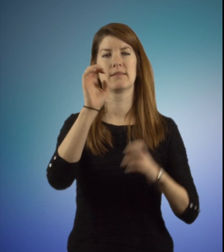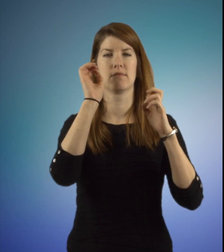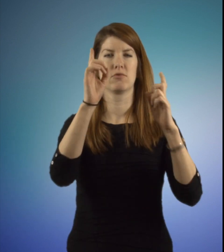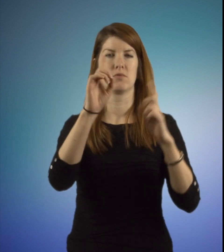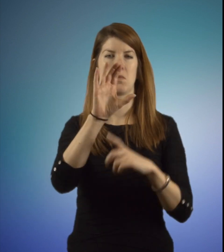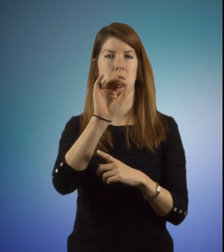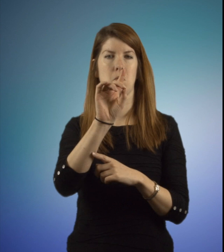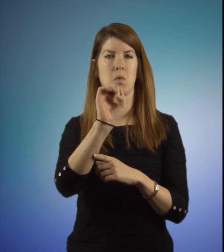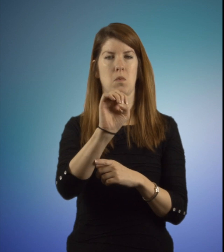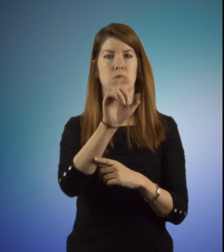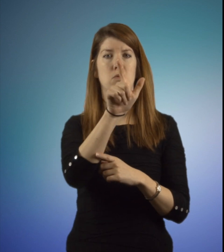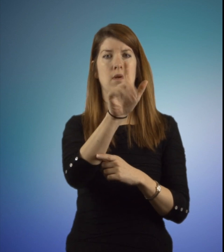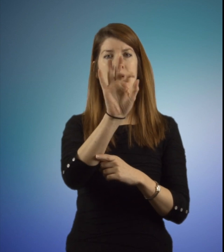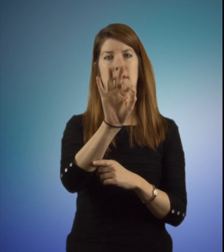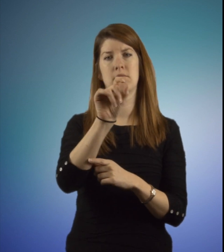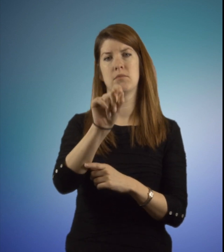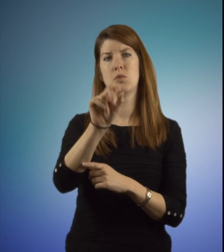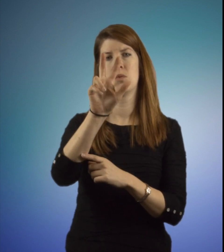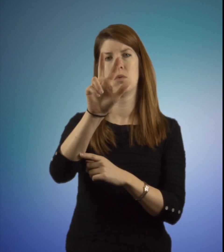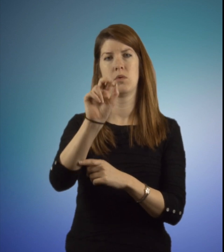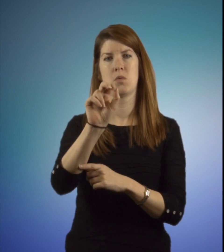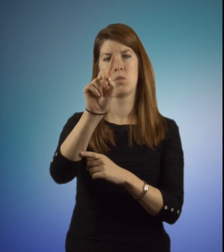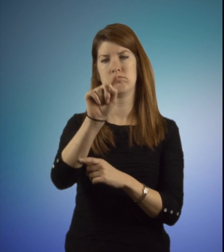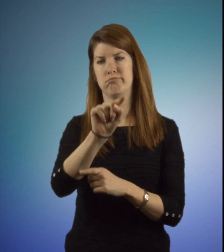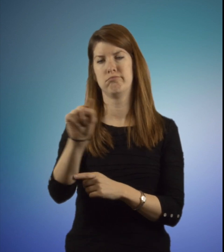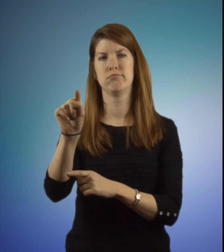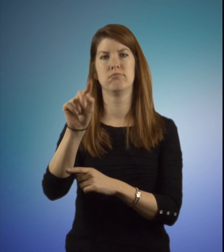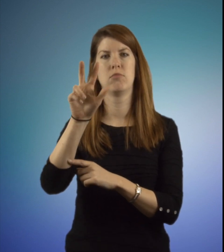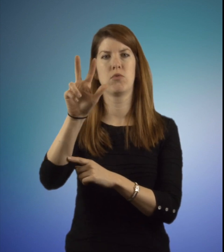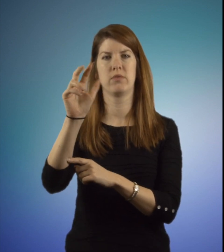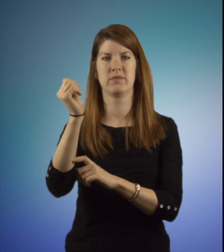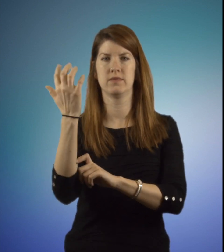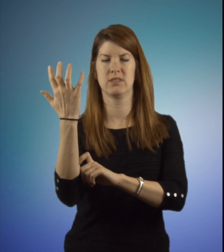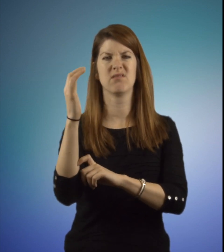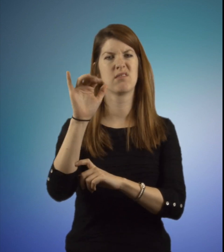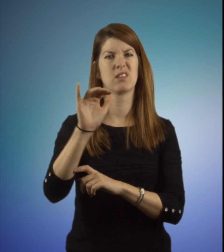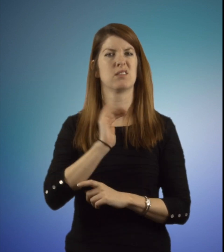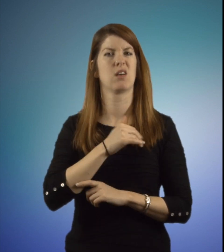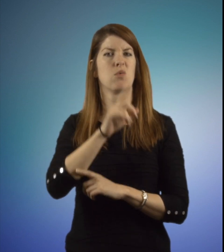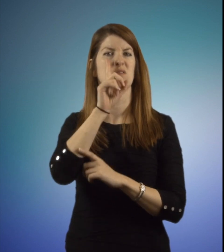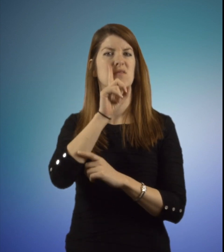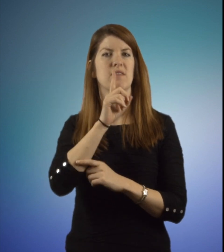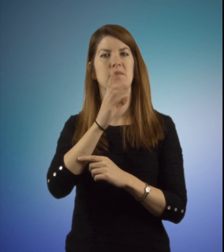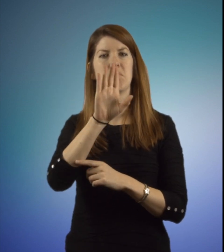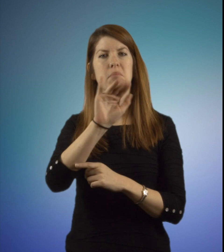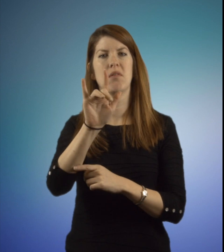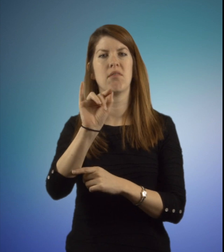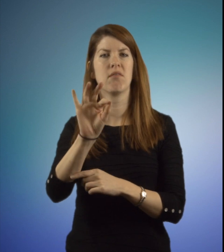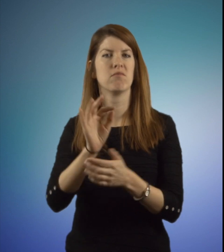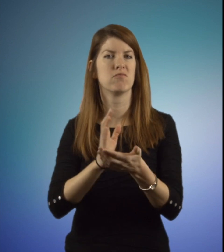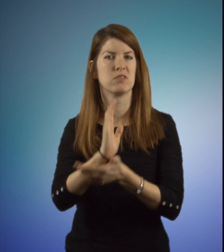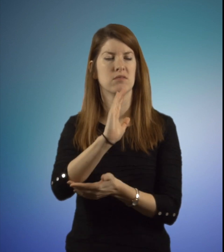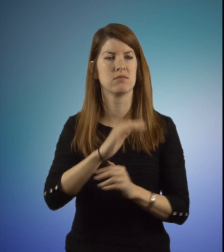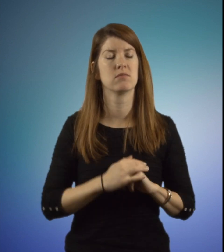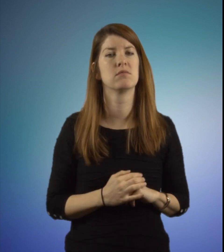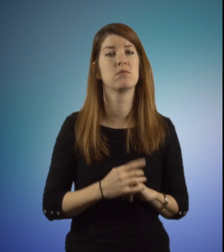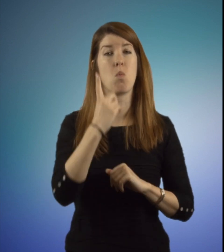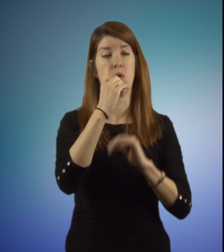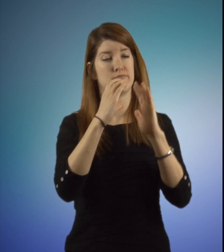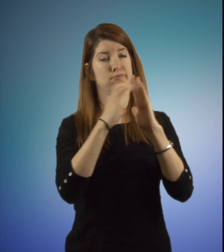The Texas Education Code 29.301 through 315 is our Deaf Bill of Rights.